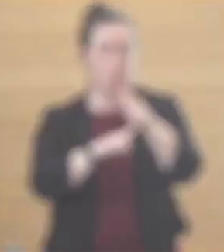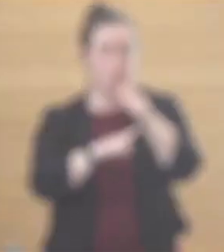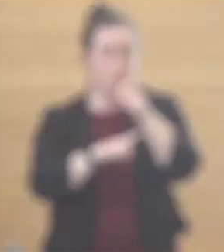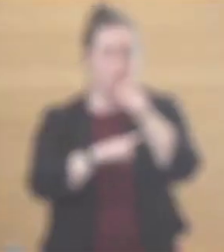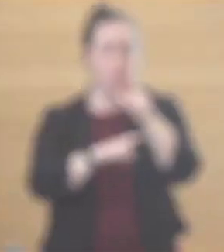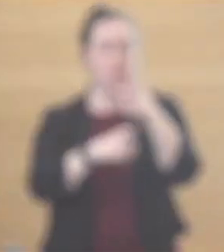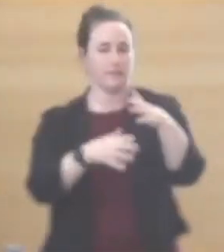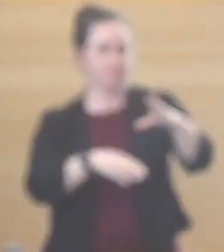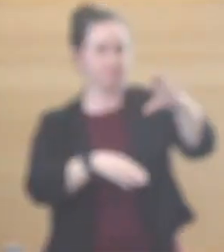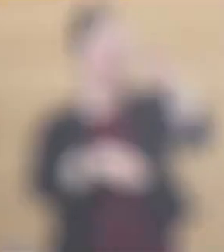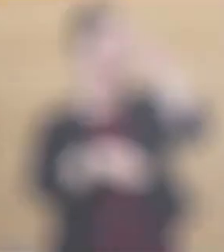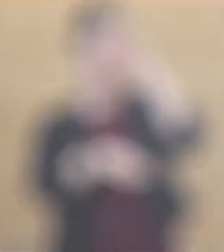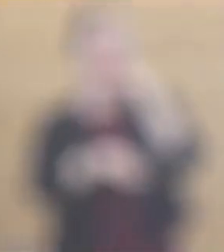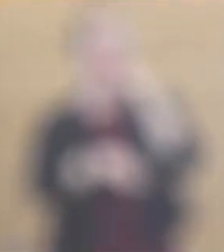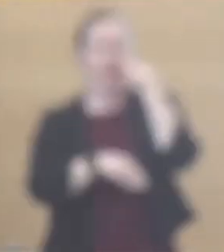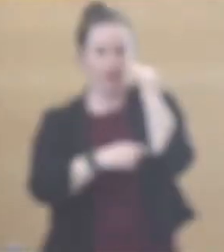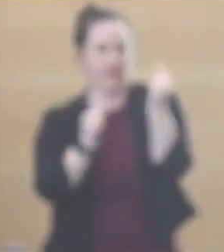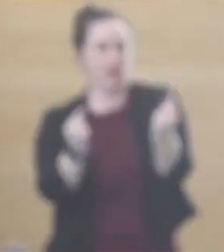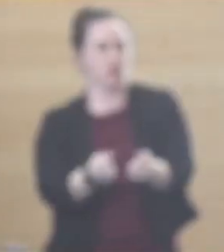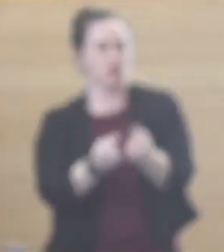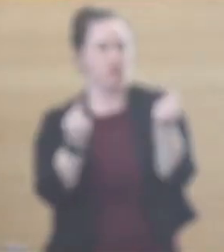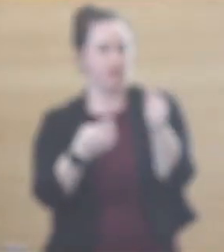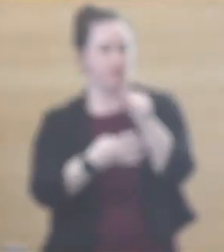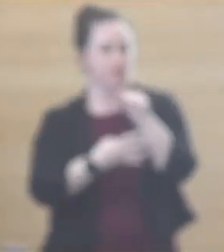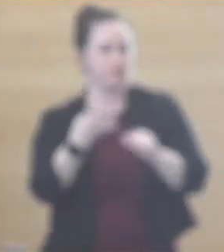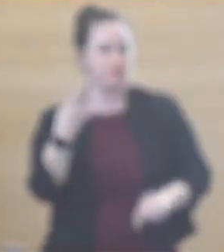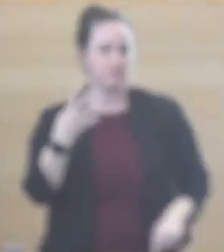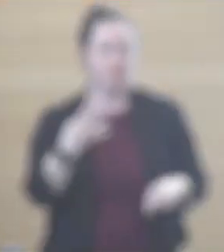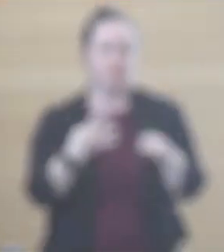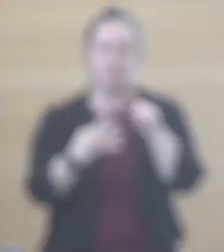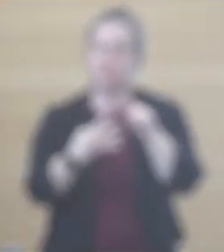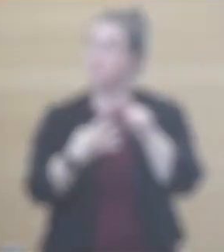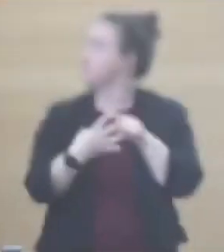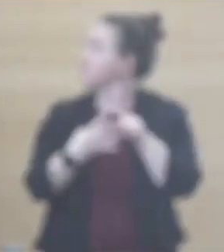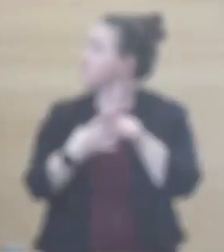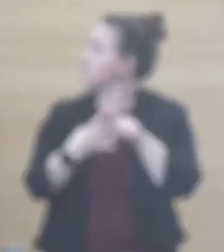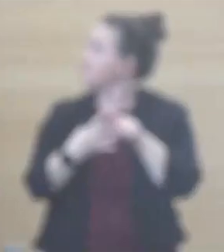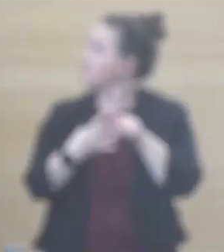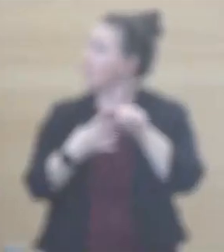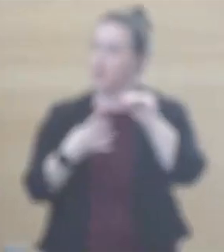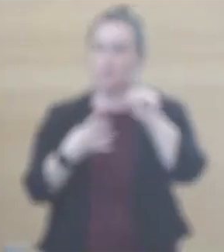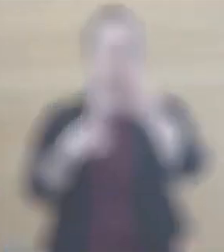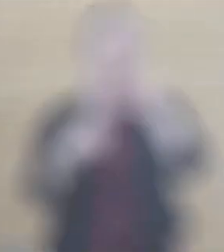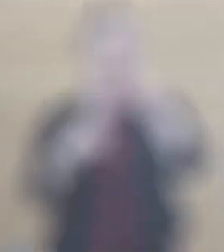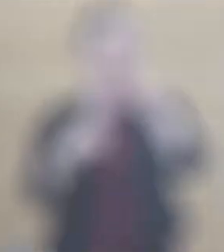Harriet Tubman, Rosa Parks. Let's know the answer.